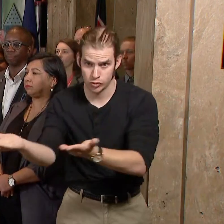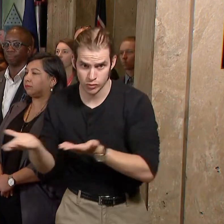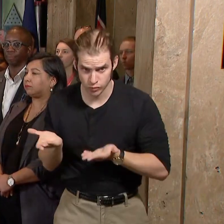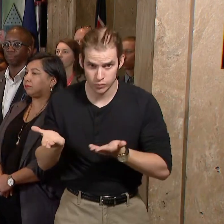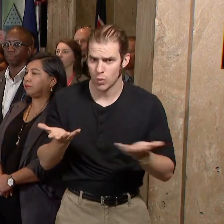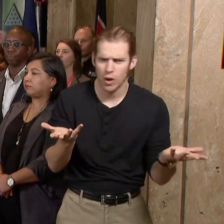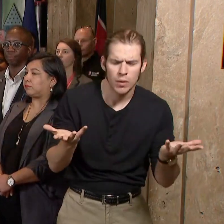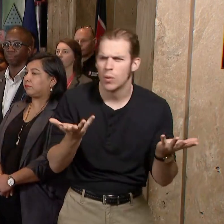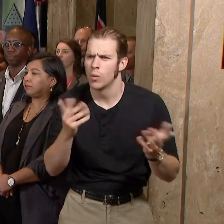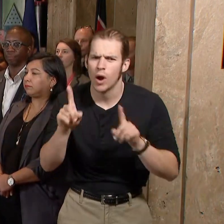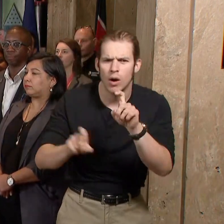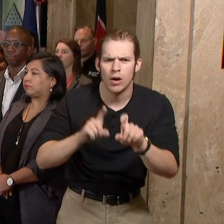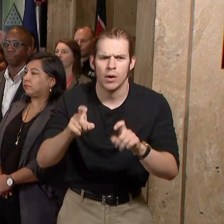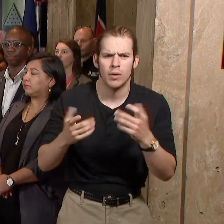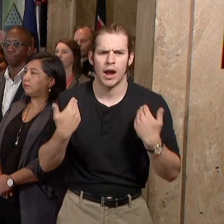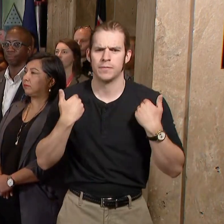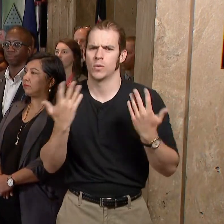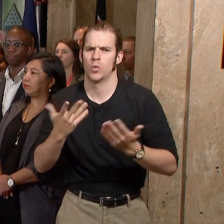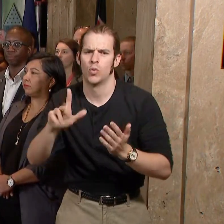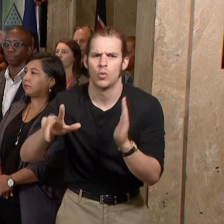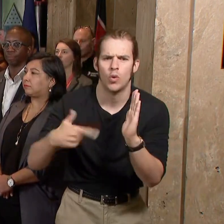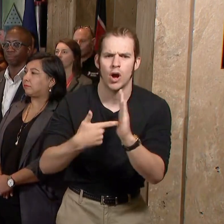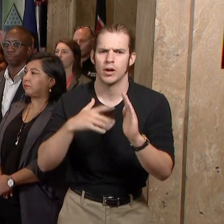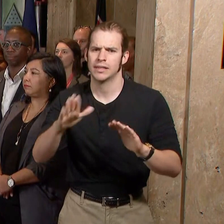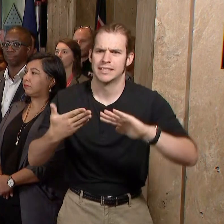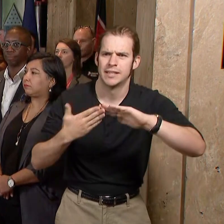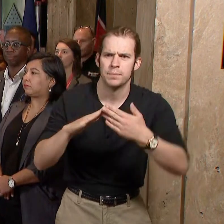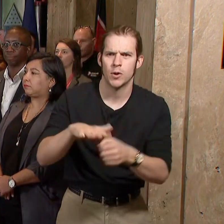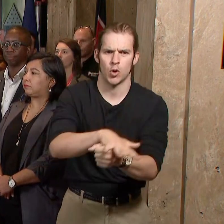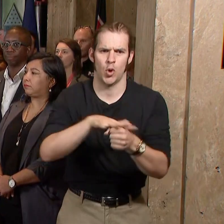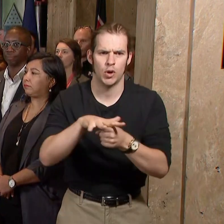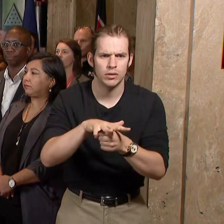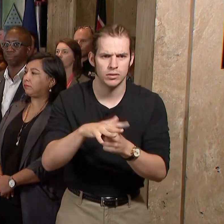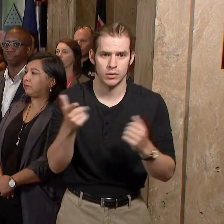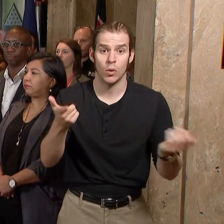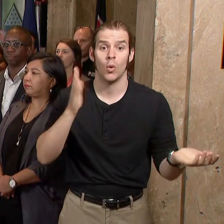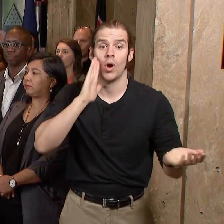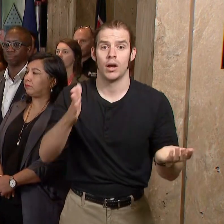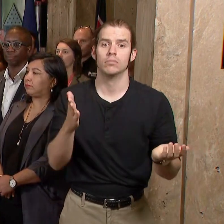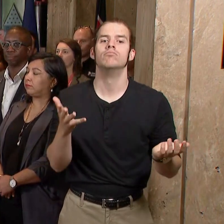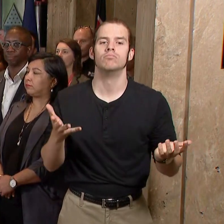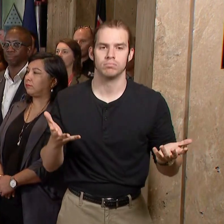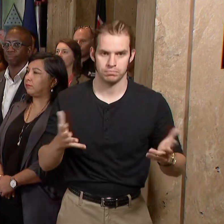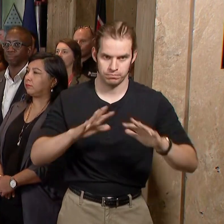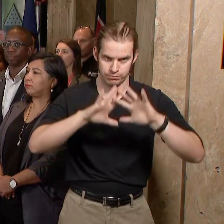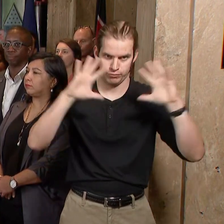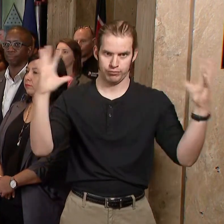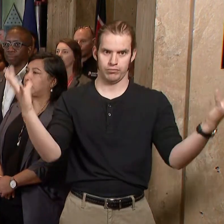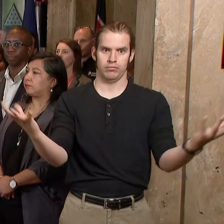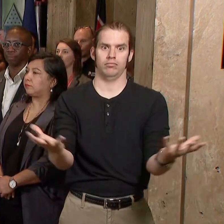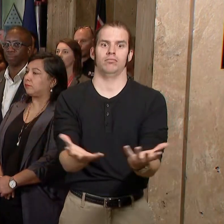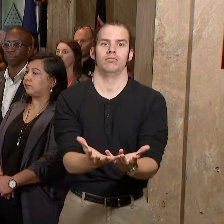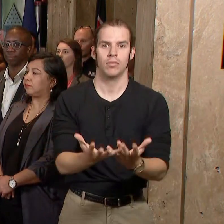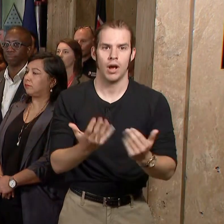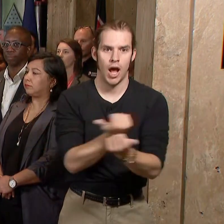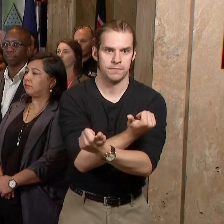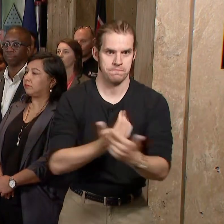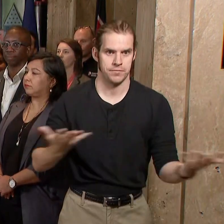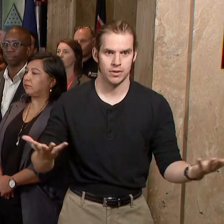roles their neighborhoods might play. We will be looking at an all of the above strategy on housing That means we are looking to get build on many of the successes the city has.